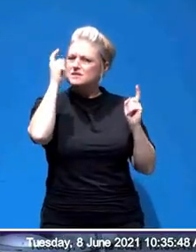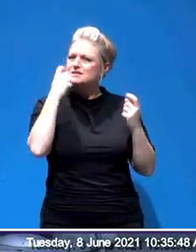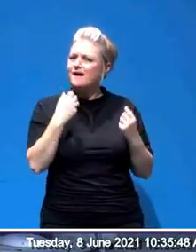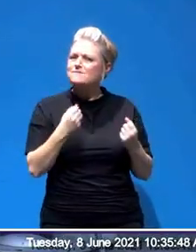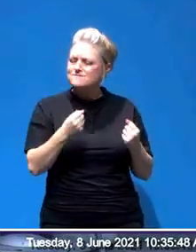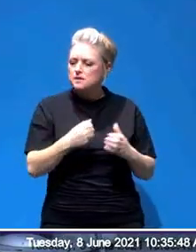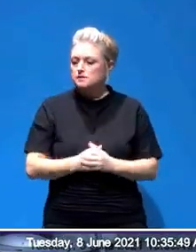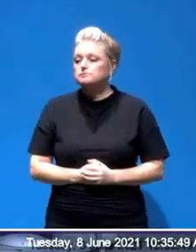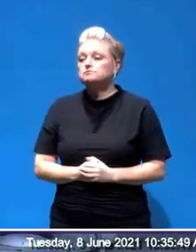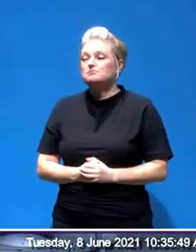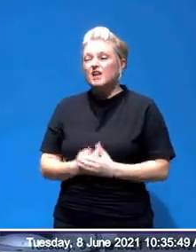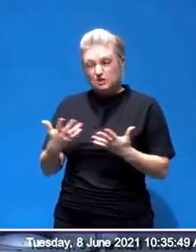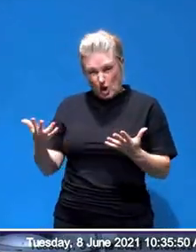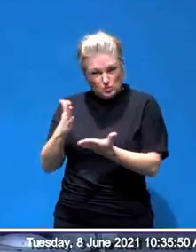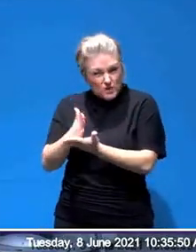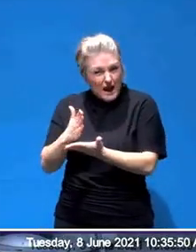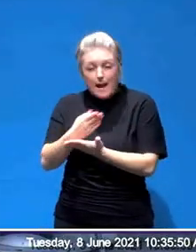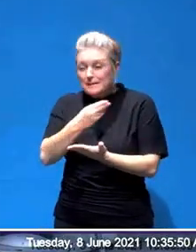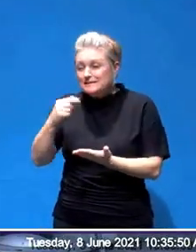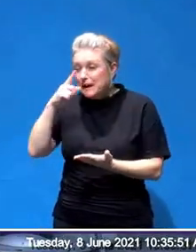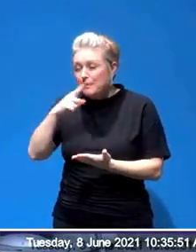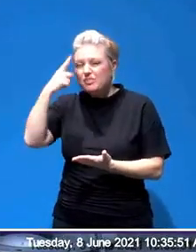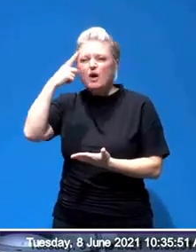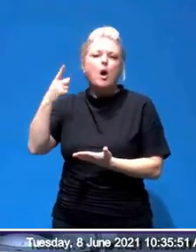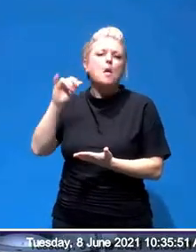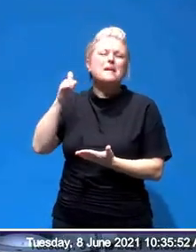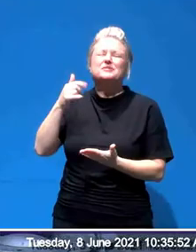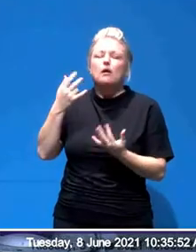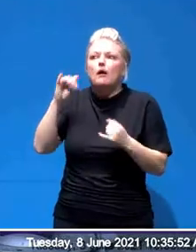Some people might say, "Oh, it's just an oversight and maybe Daniel didn't want